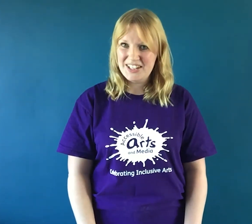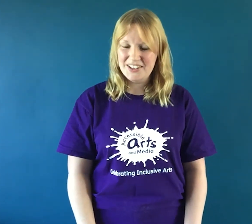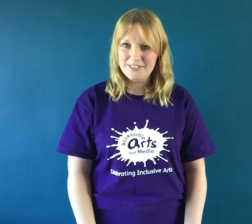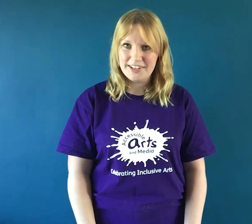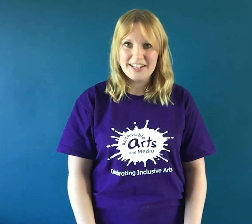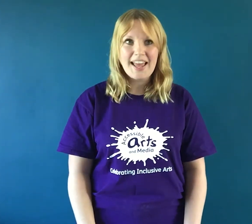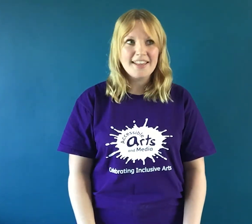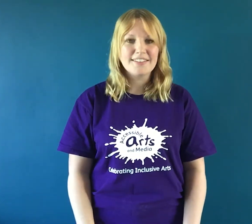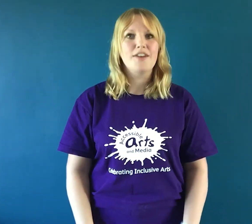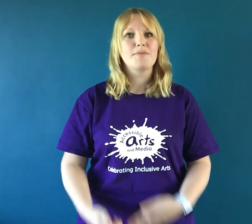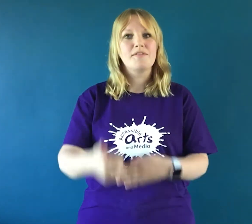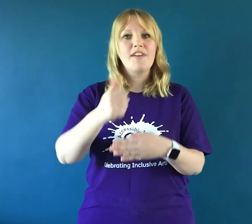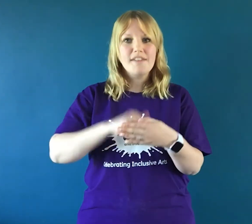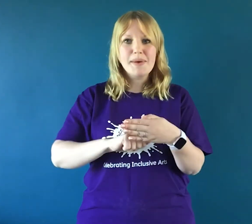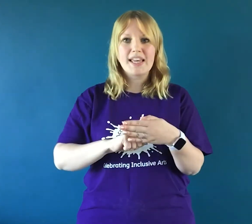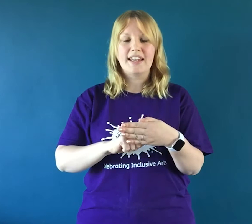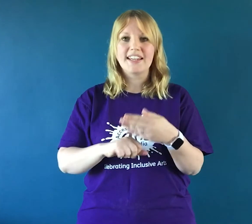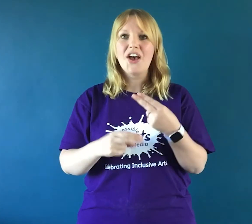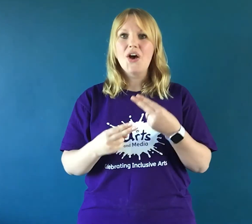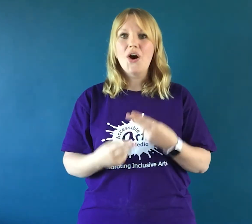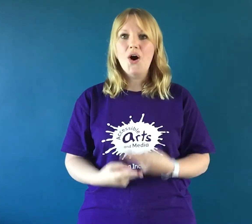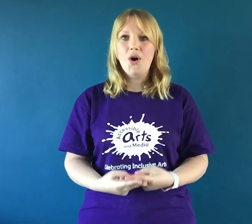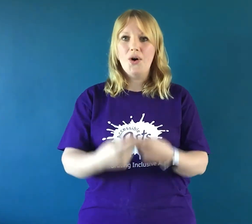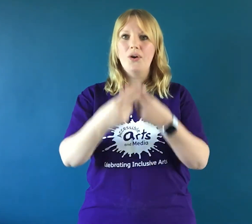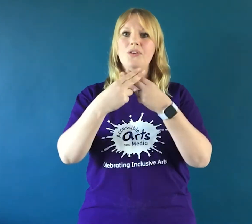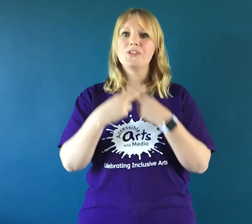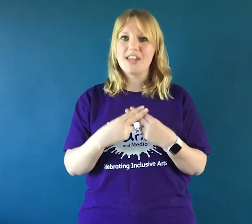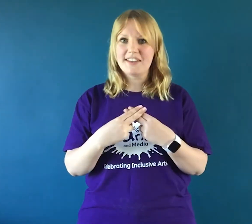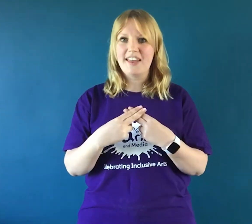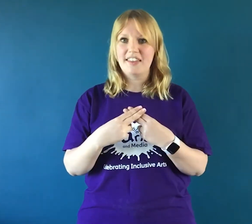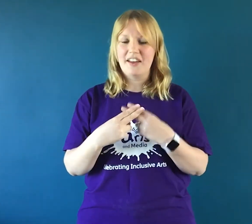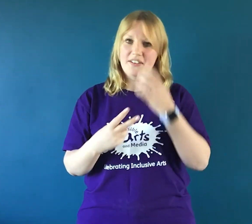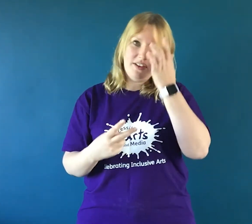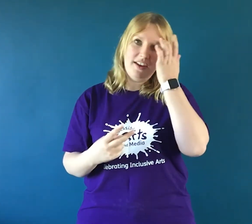Lovely let’s go from the very beginning all together.